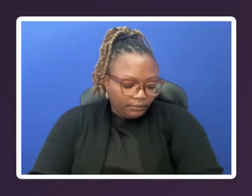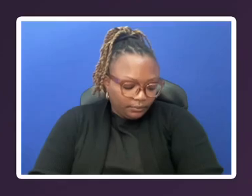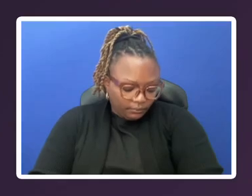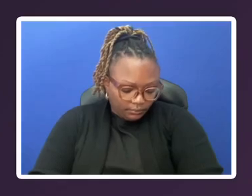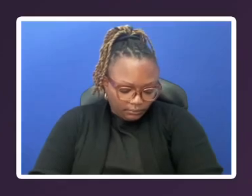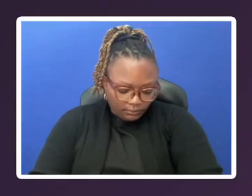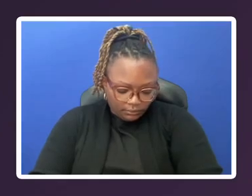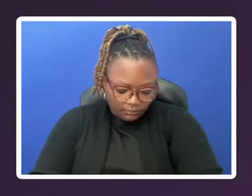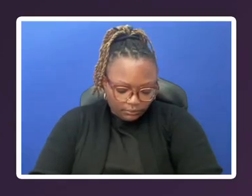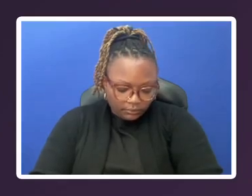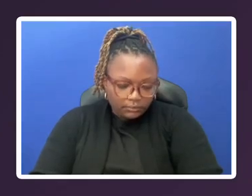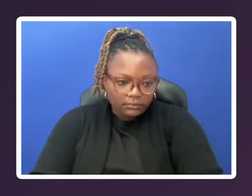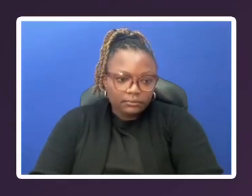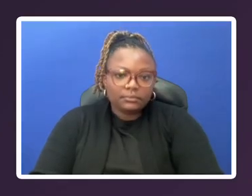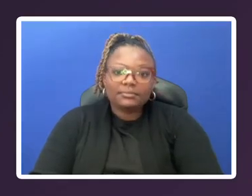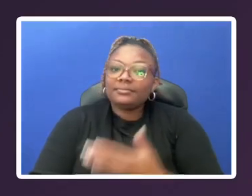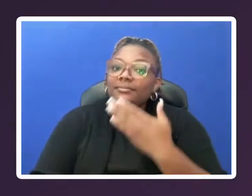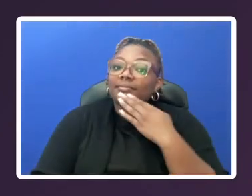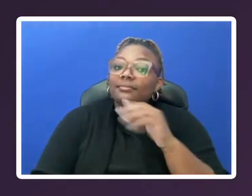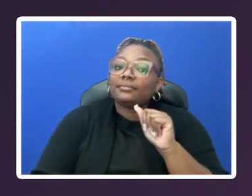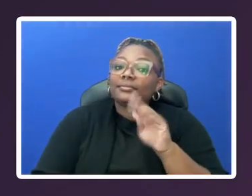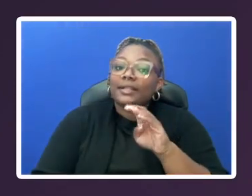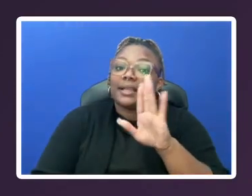Eden Cho: Thanks, Abbie. Next slide, please.